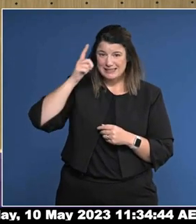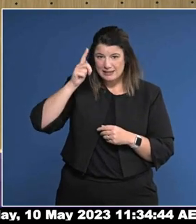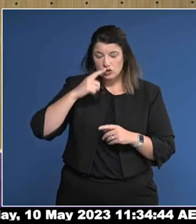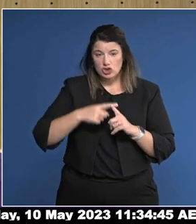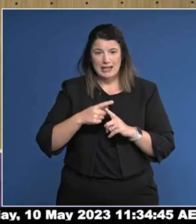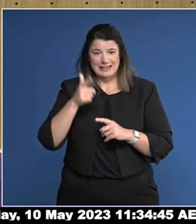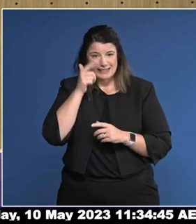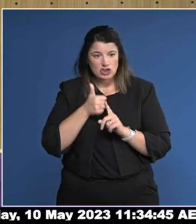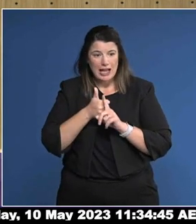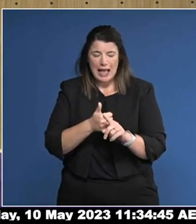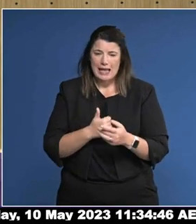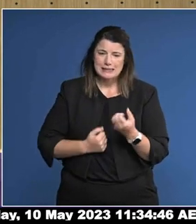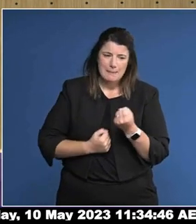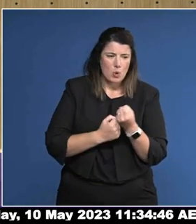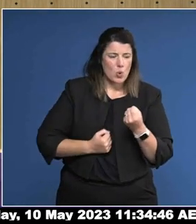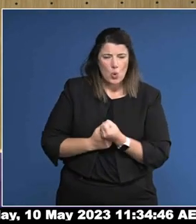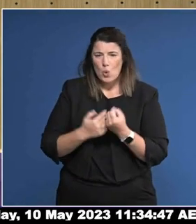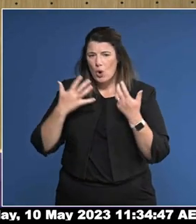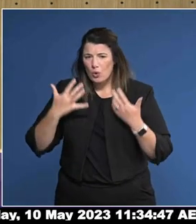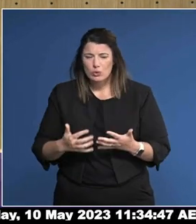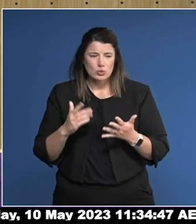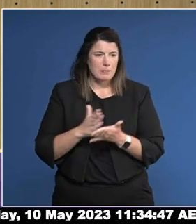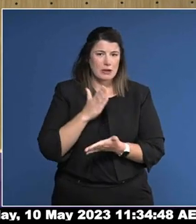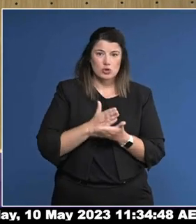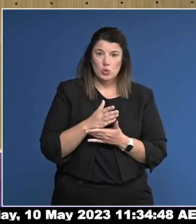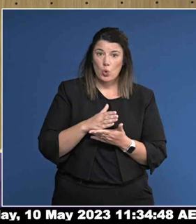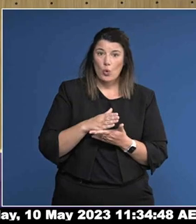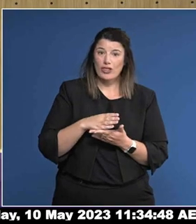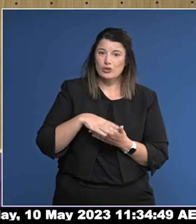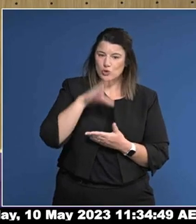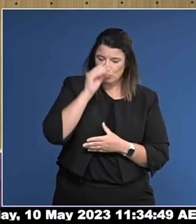go to to ensure that students have a - have a voice and have an agency.